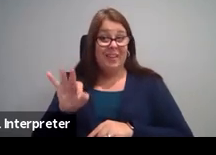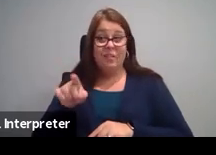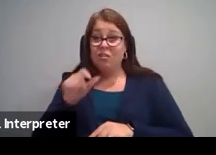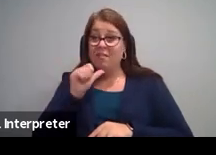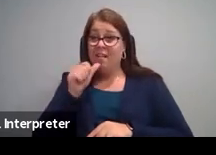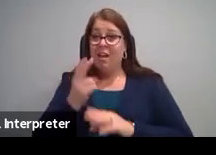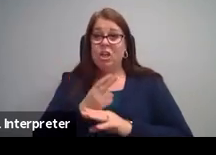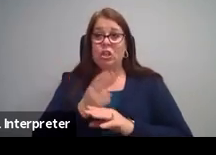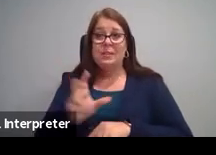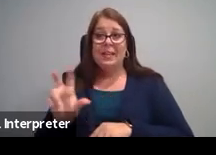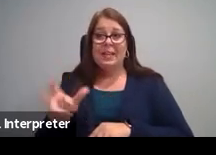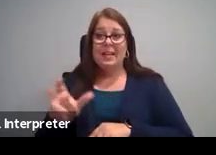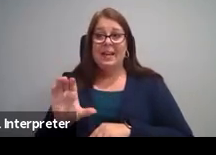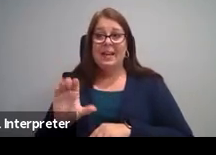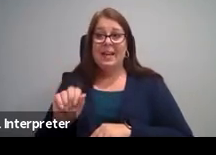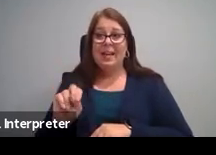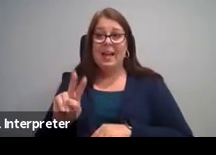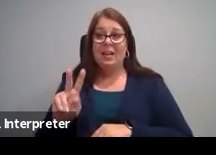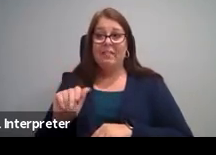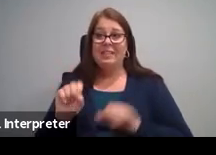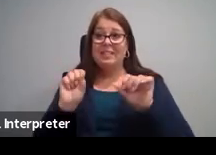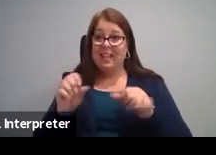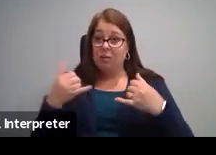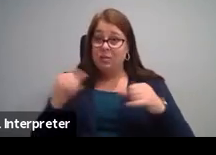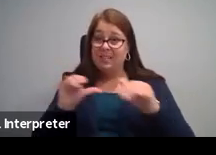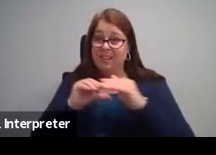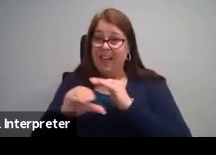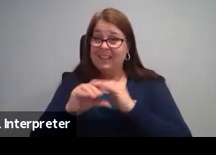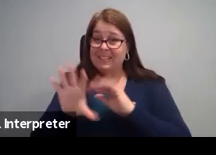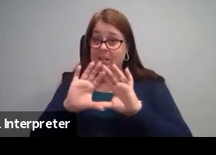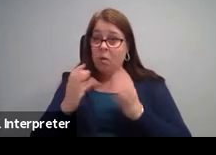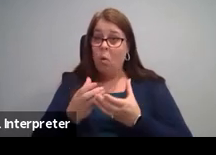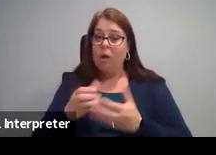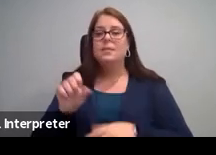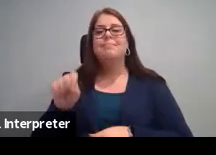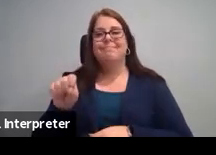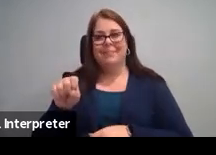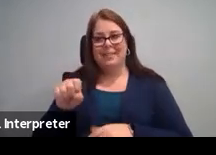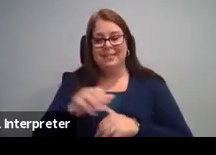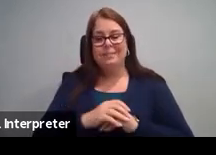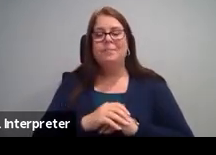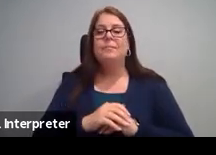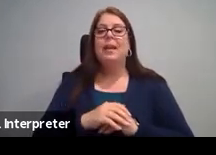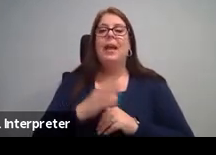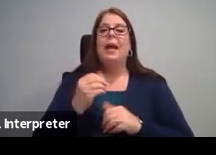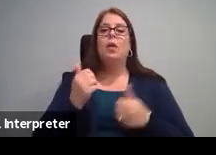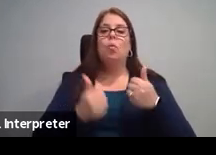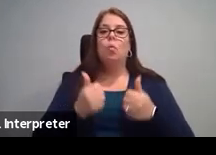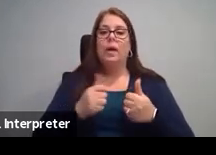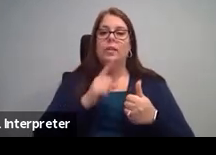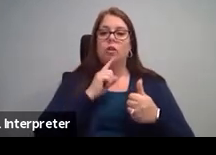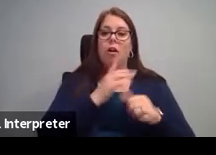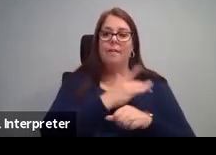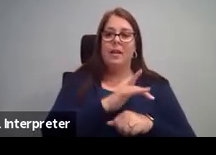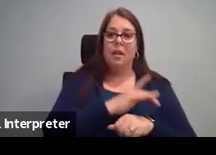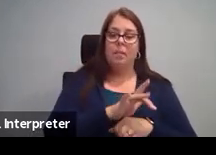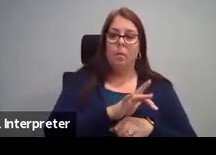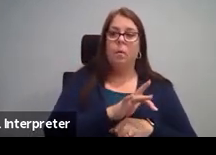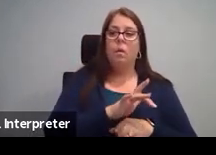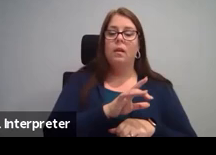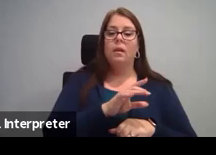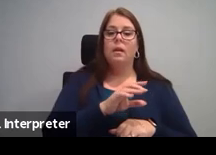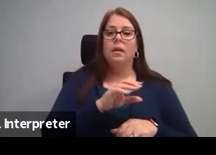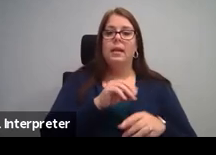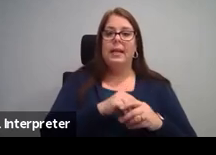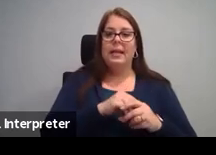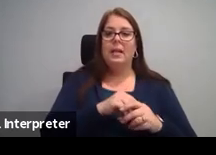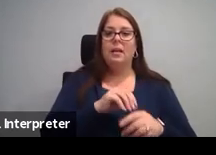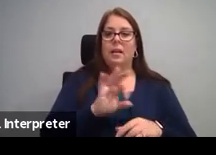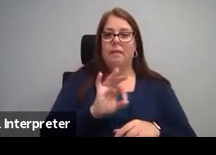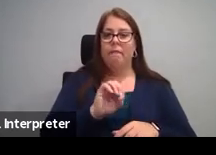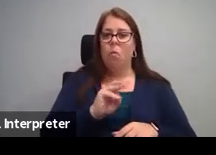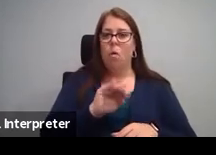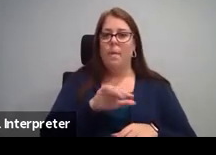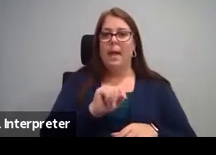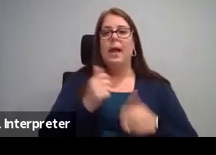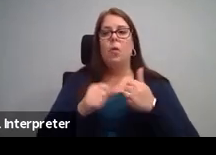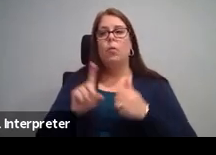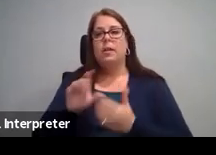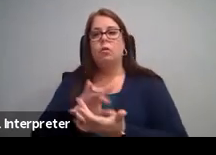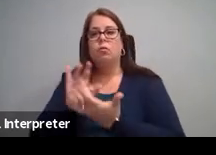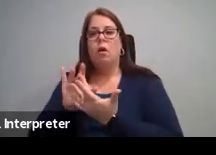Allison frenzel: And then maybe let the audience know which courses will be available in in our format and which ones, they'll need to contact you to get access to. So I think all those things would be helpful for the audience.